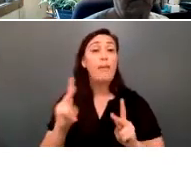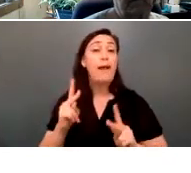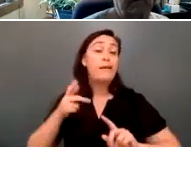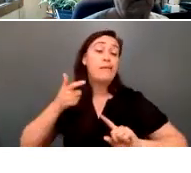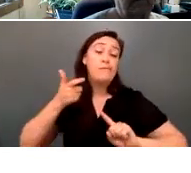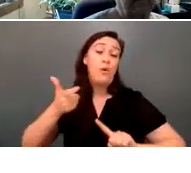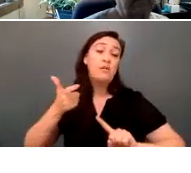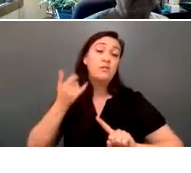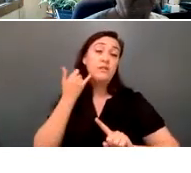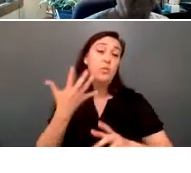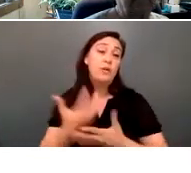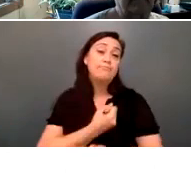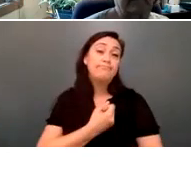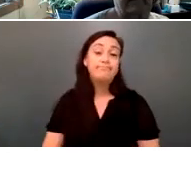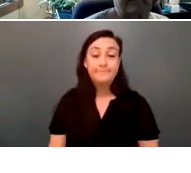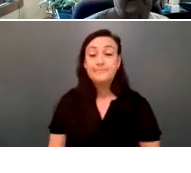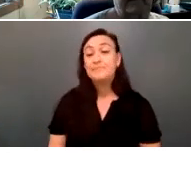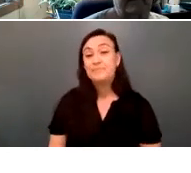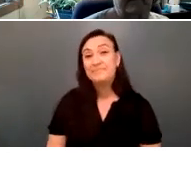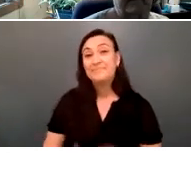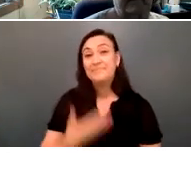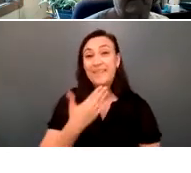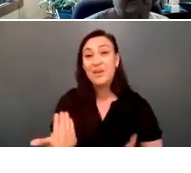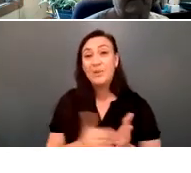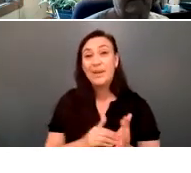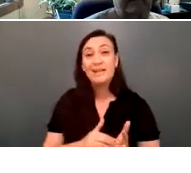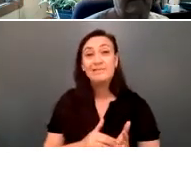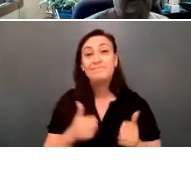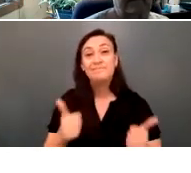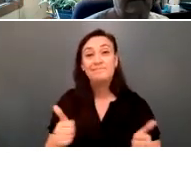If you want that information as well. But thank you all so very much.